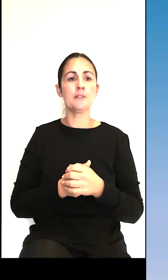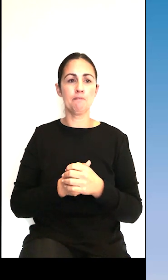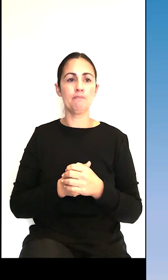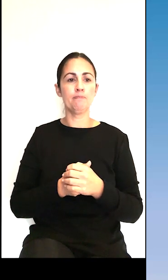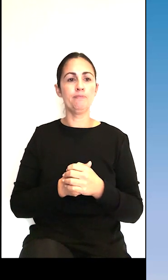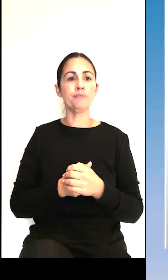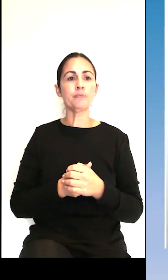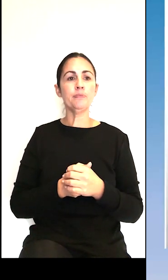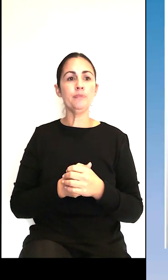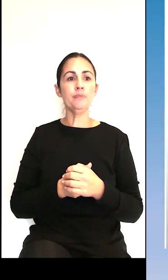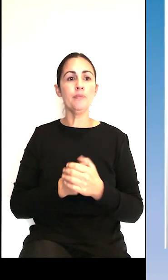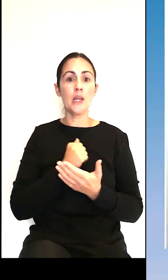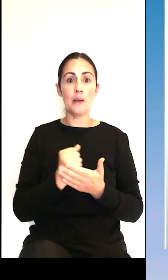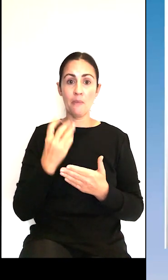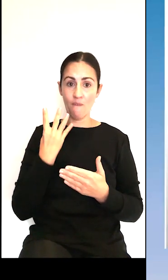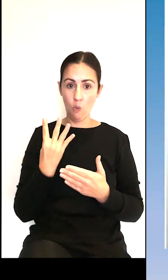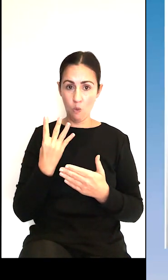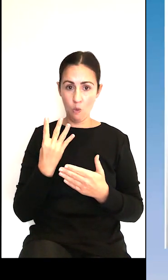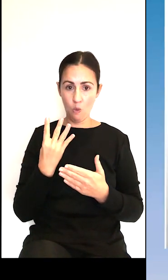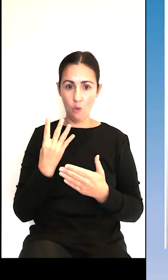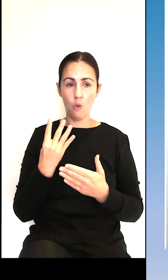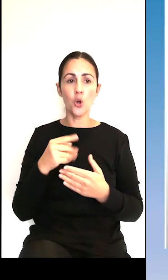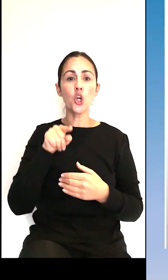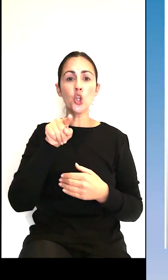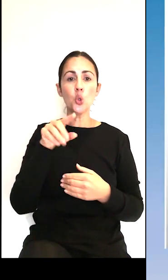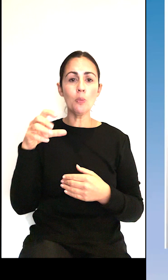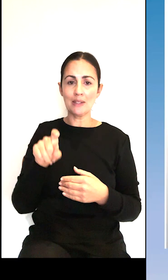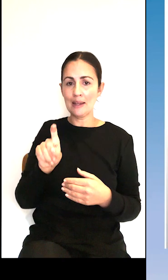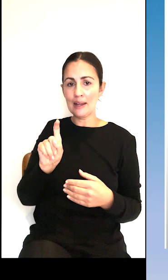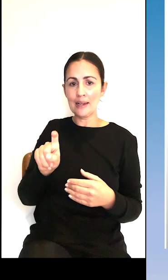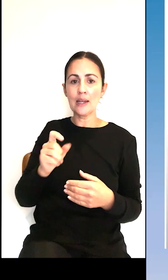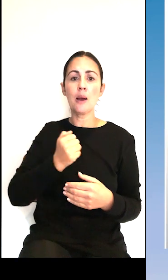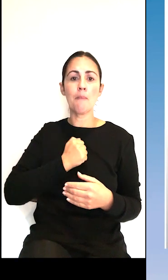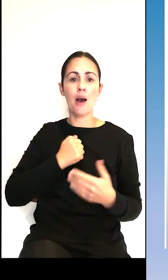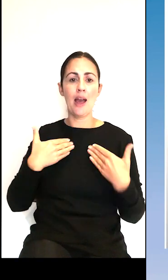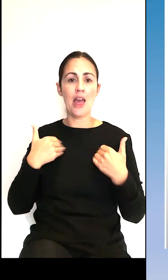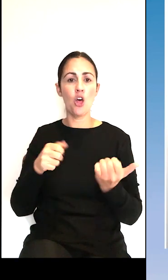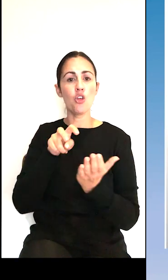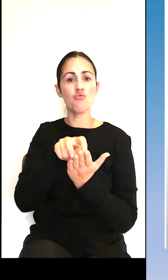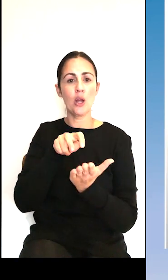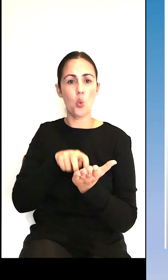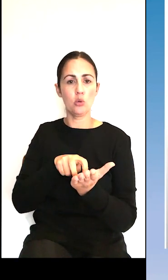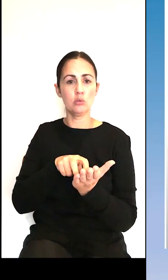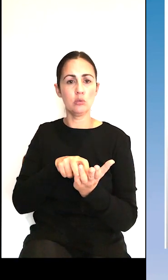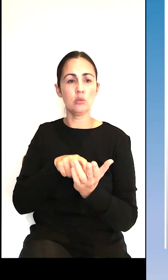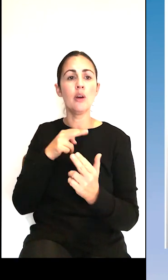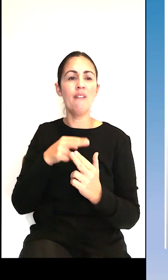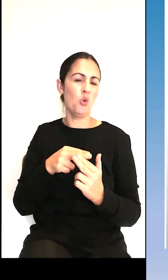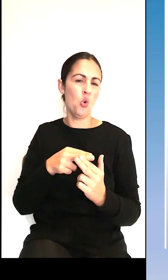After that, on step number 4 is to select your my Health Record or the My Health Record of the person you're caring for if you are the